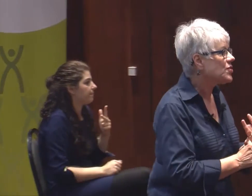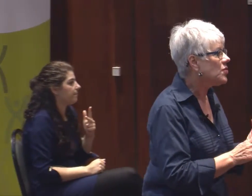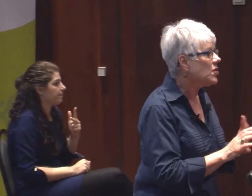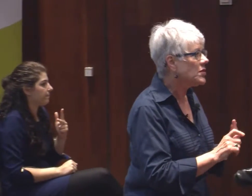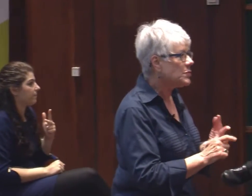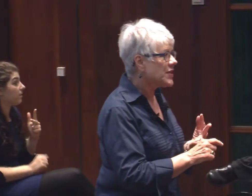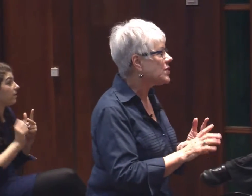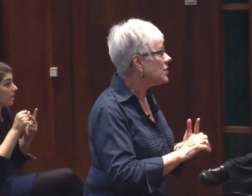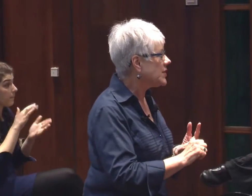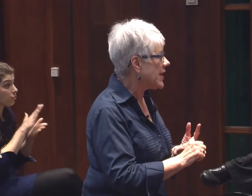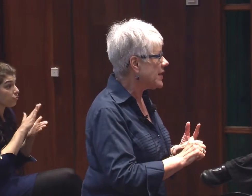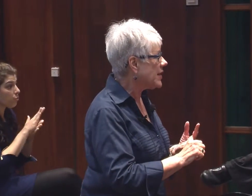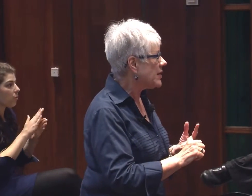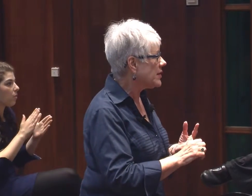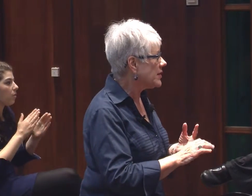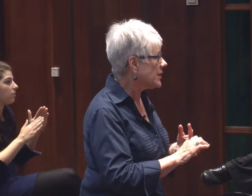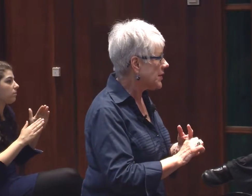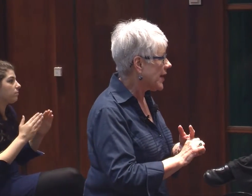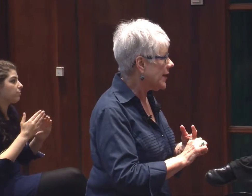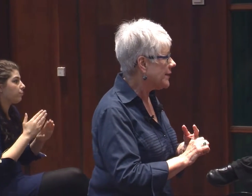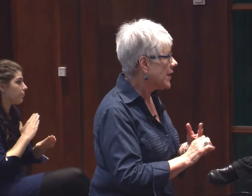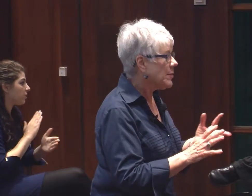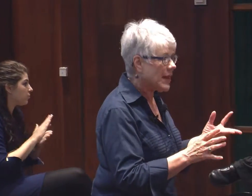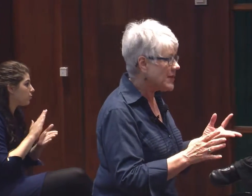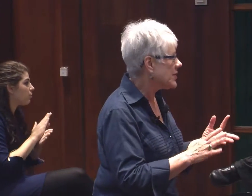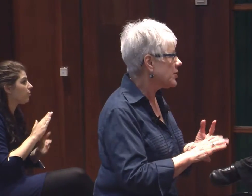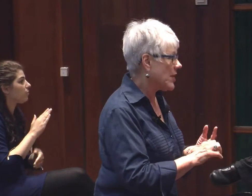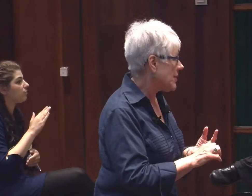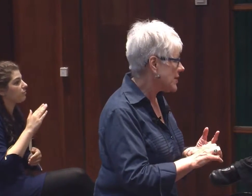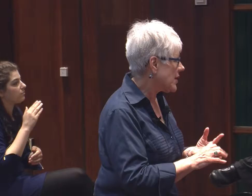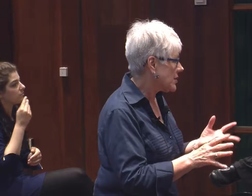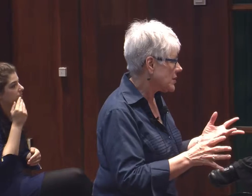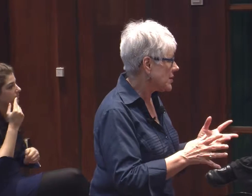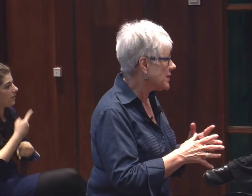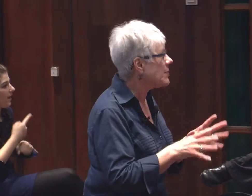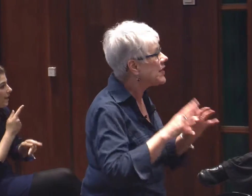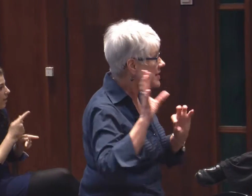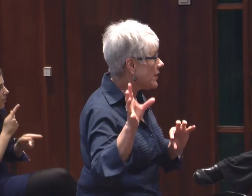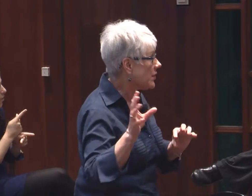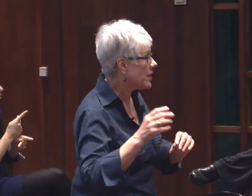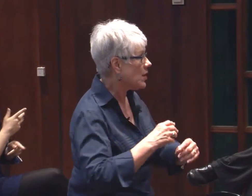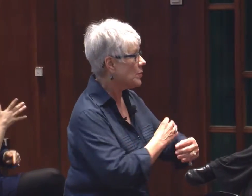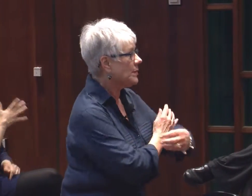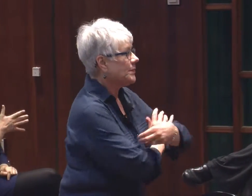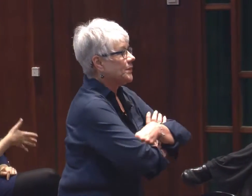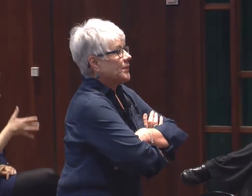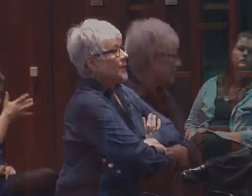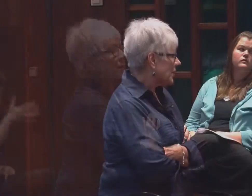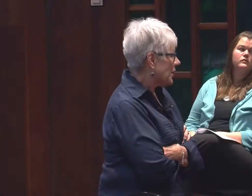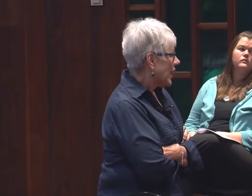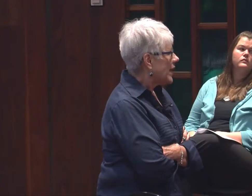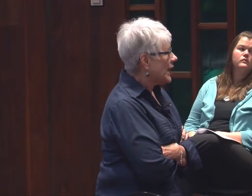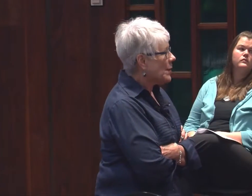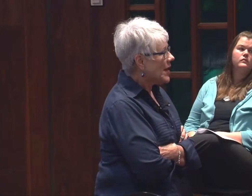school, preschool, daycare, baby sitter, grandma's house, someplace other than home. So think about a